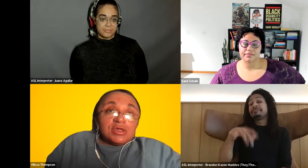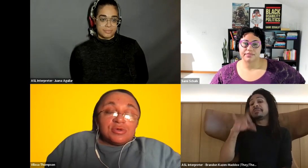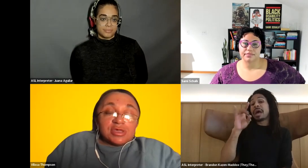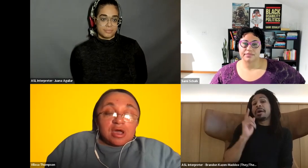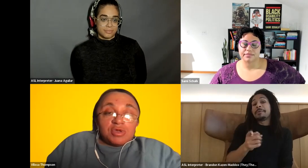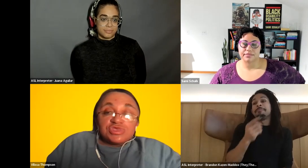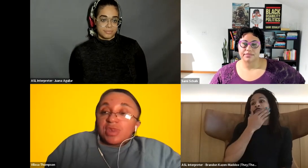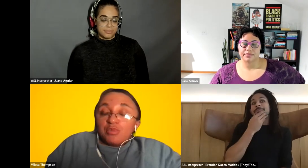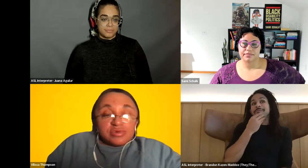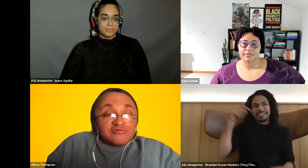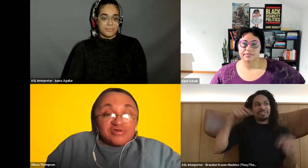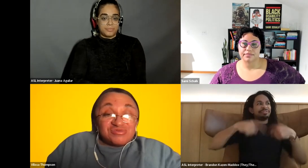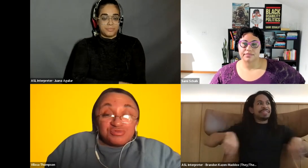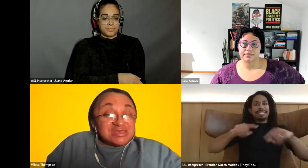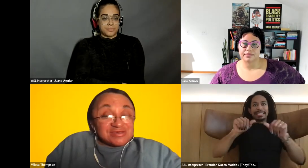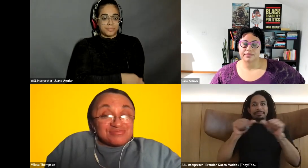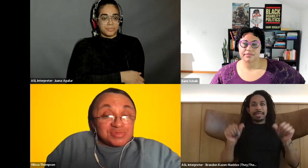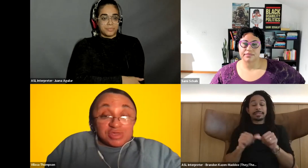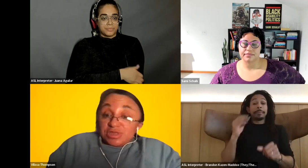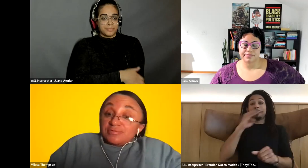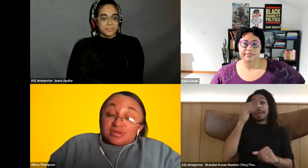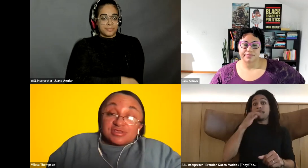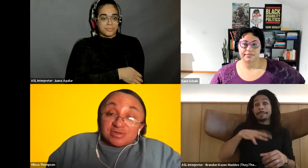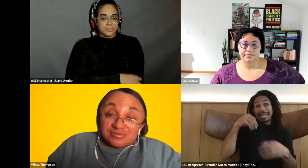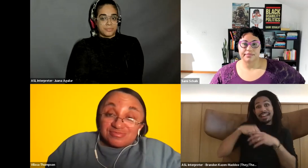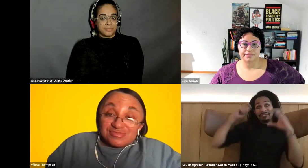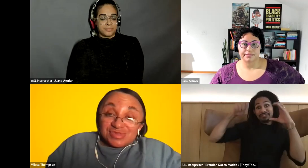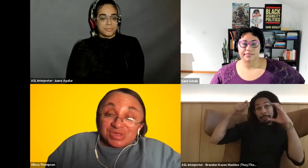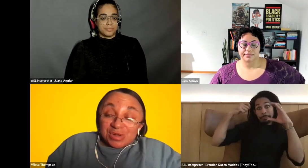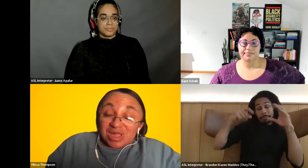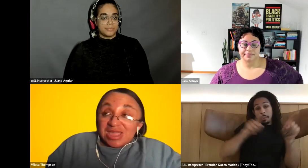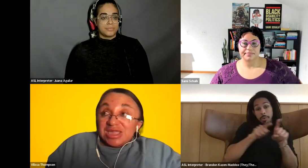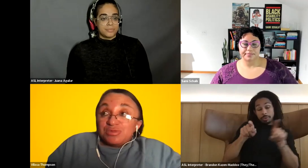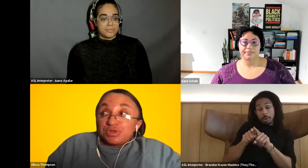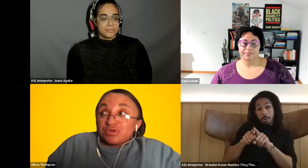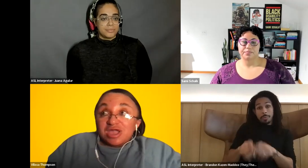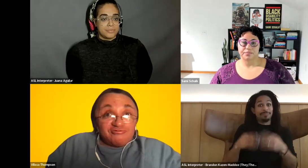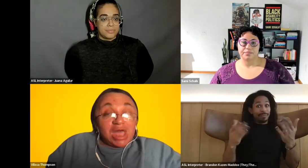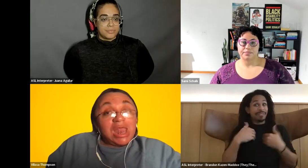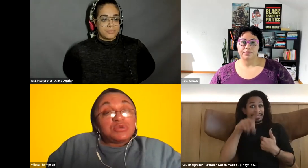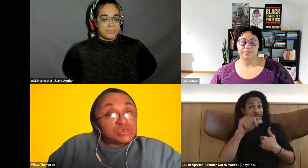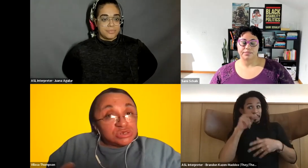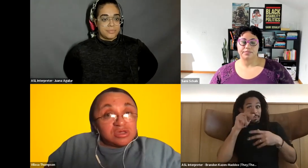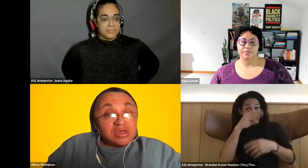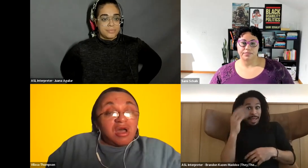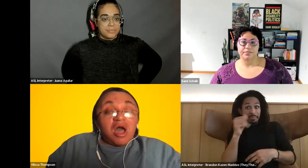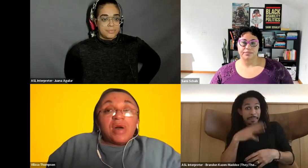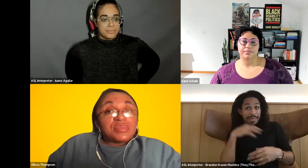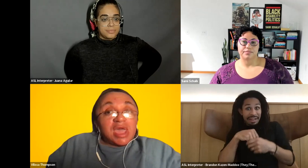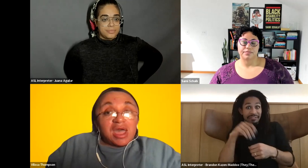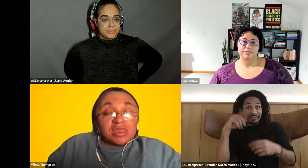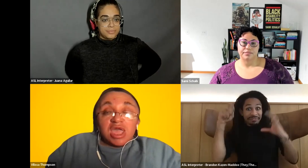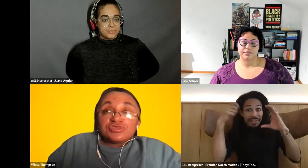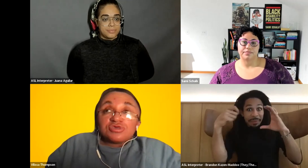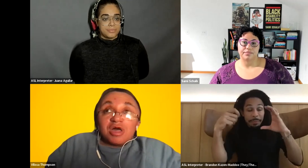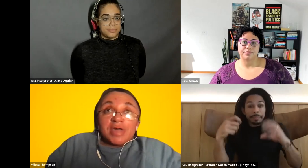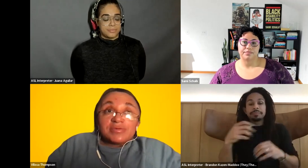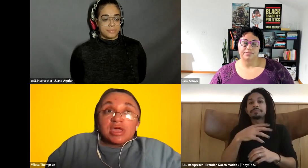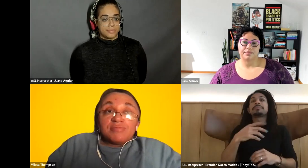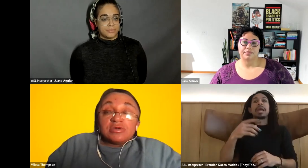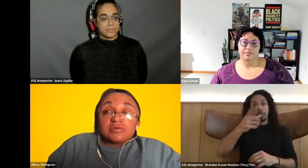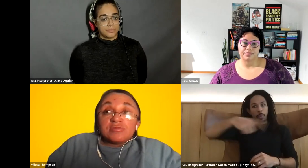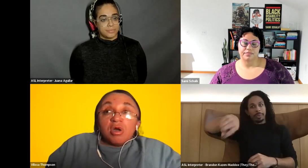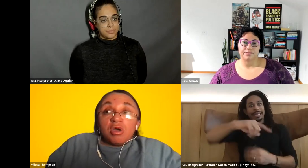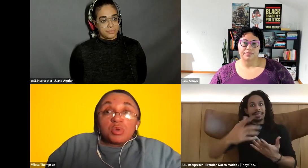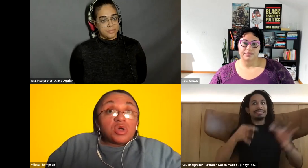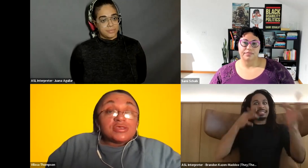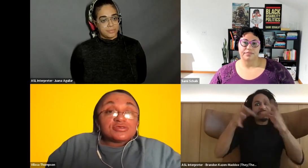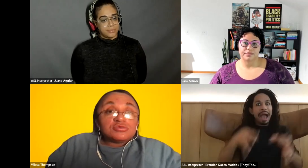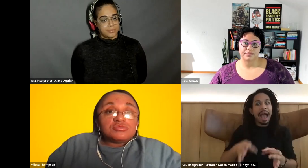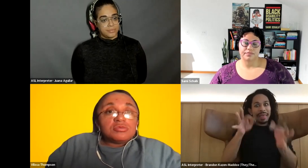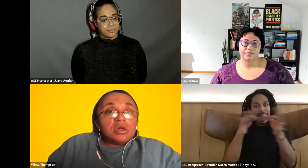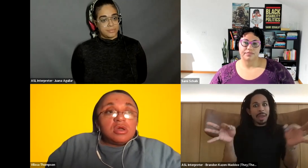Vilissa Thompson: you know, as always, black women and femmes. We get it because we that we are disabled. you know, and we're trying to find language about that, and so I found that many of them are the ones who